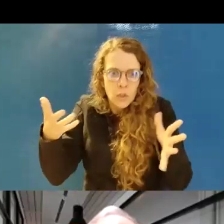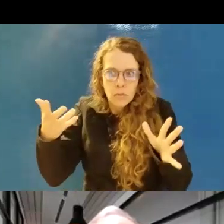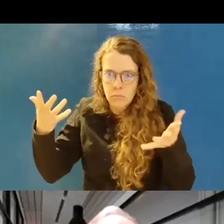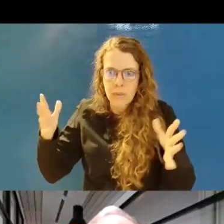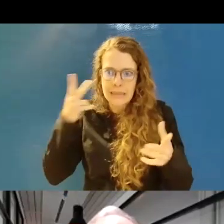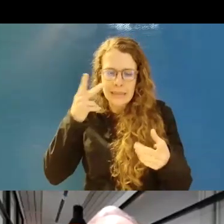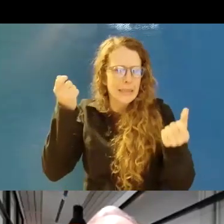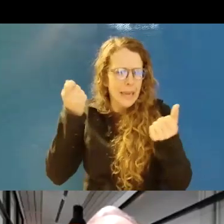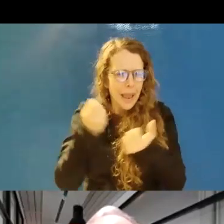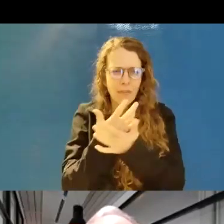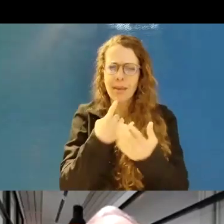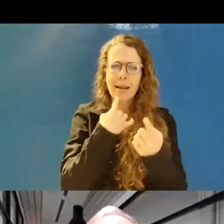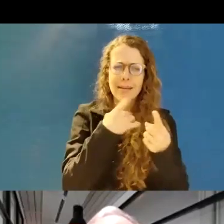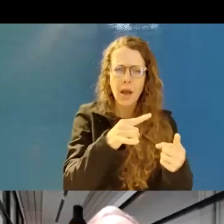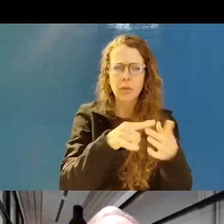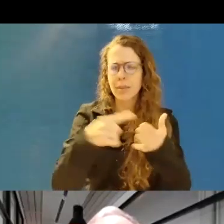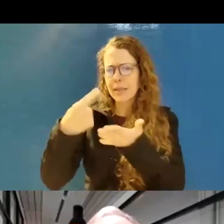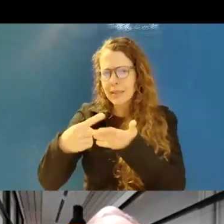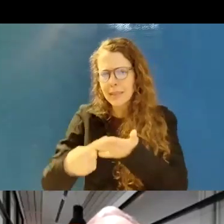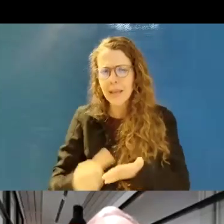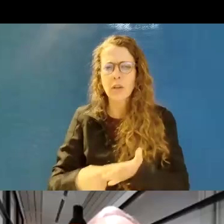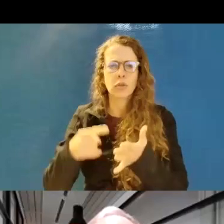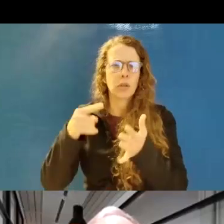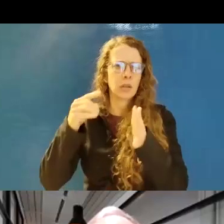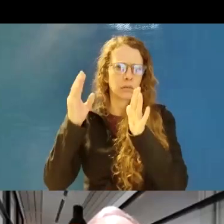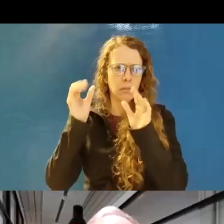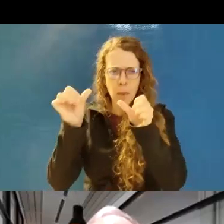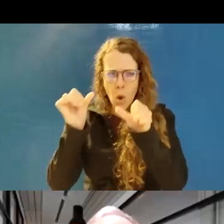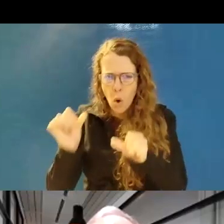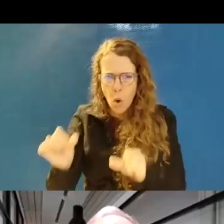They can see your announcements, they can see your discussions, they can see all of the, feedback